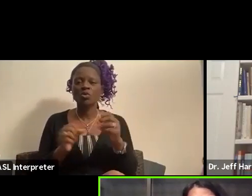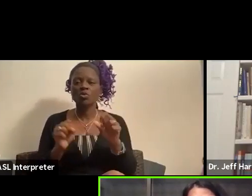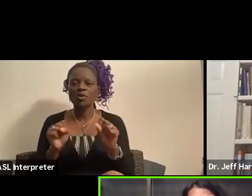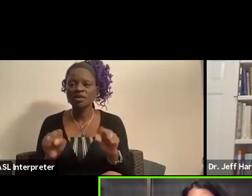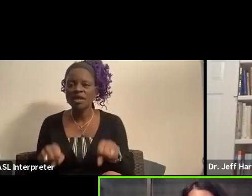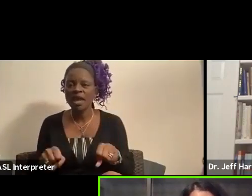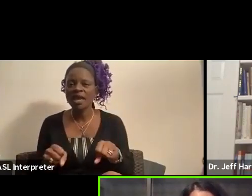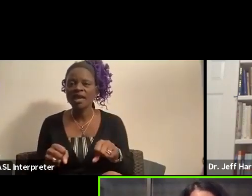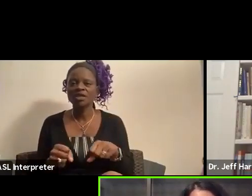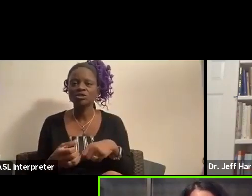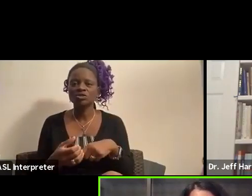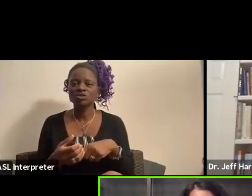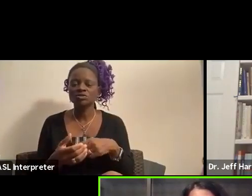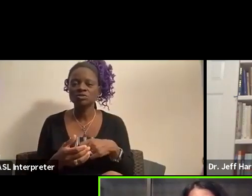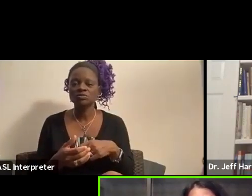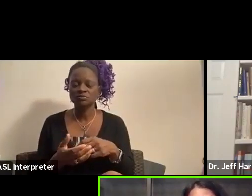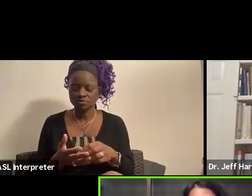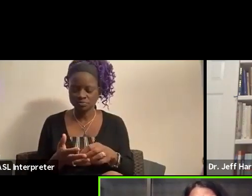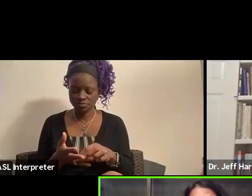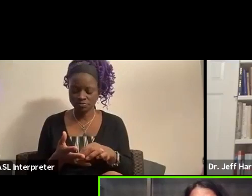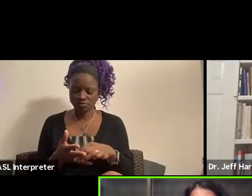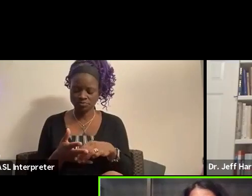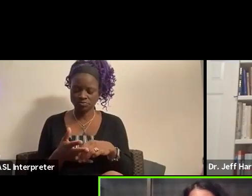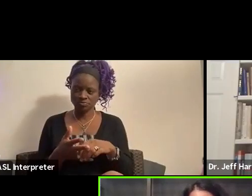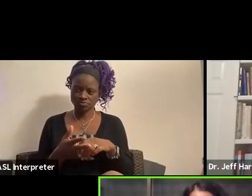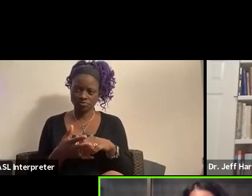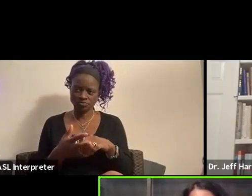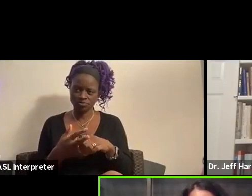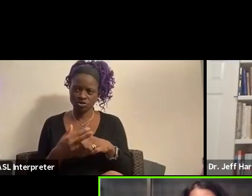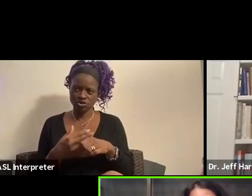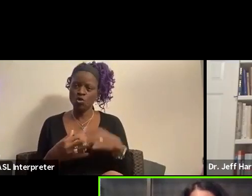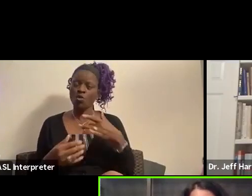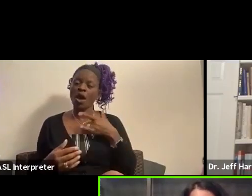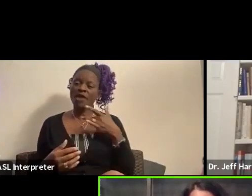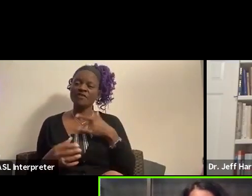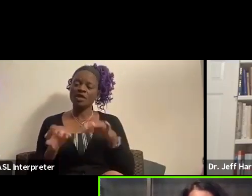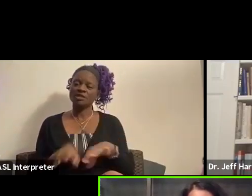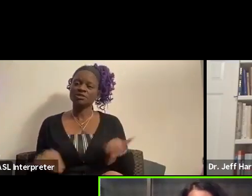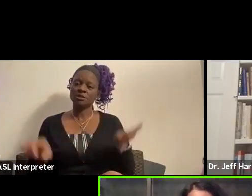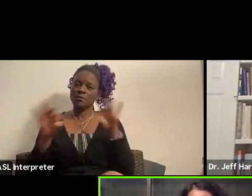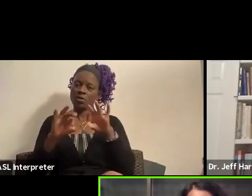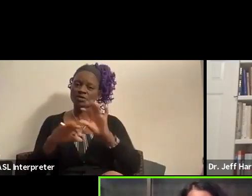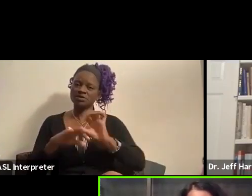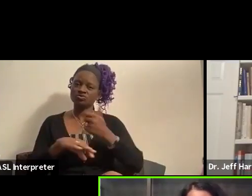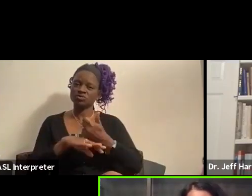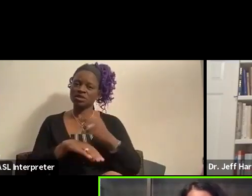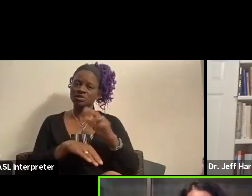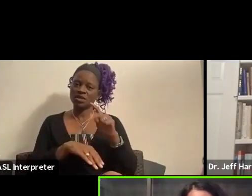So I do think it's important to have those in place for people who need them.